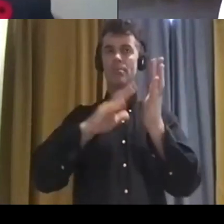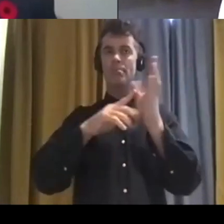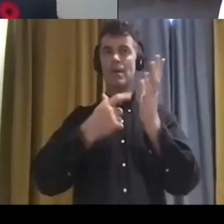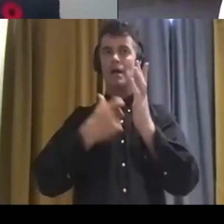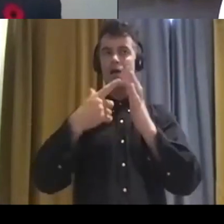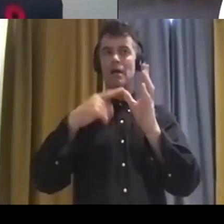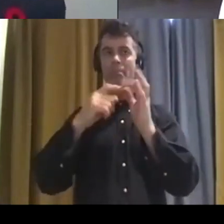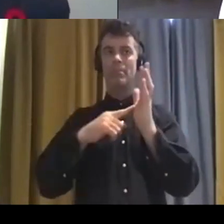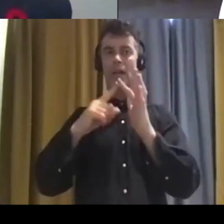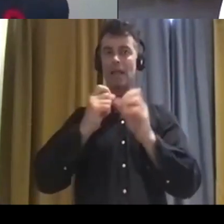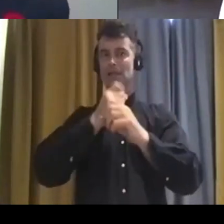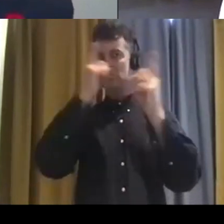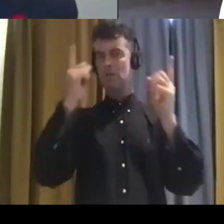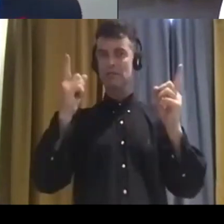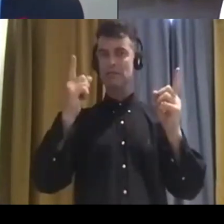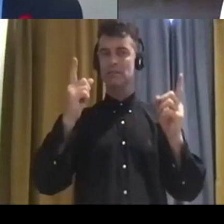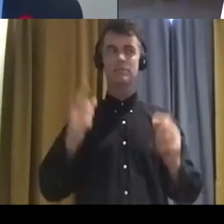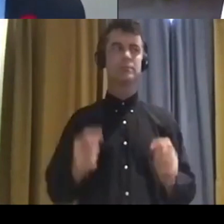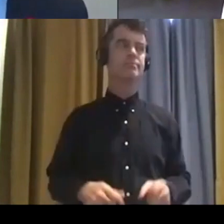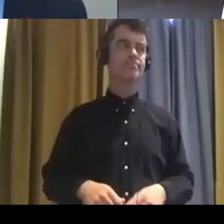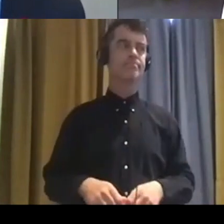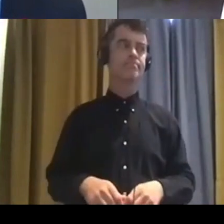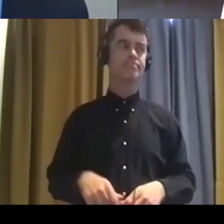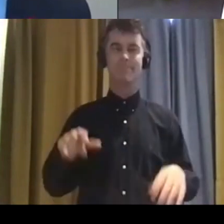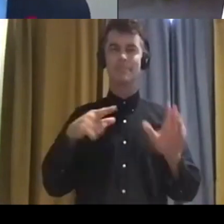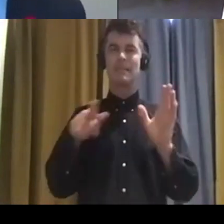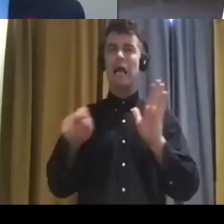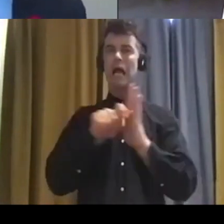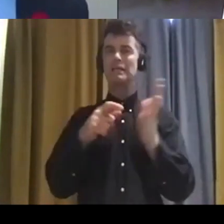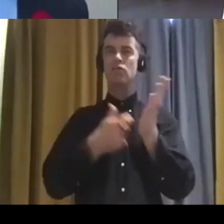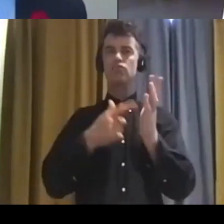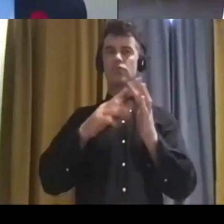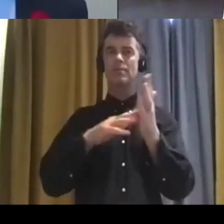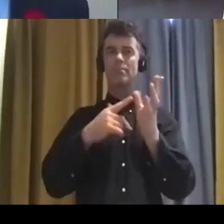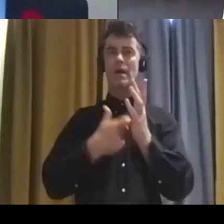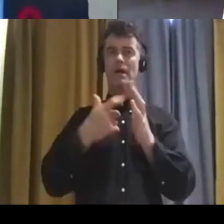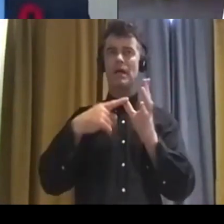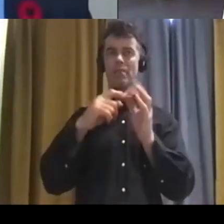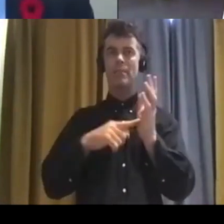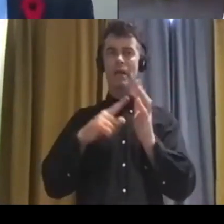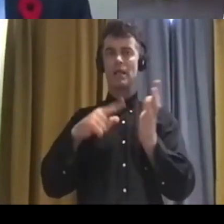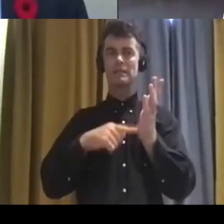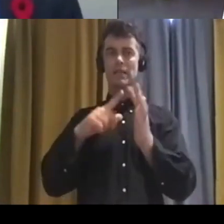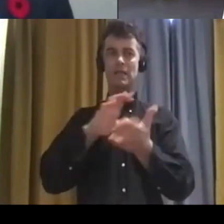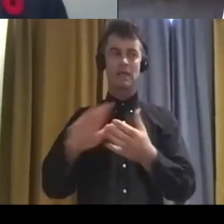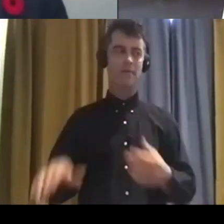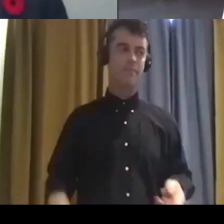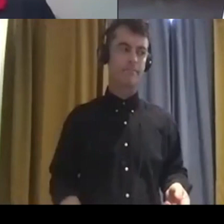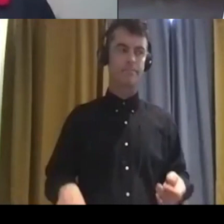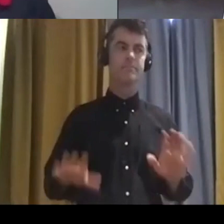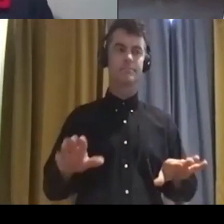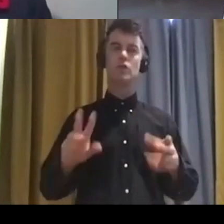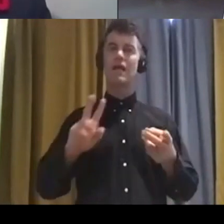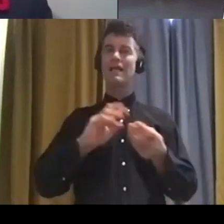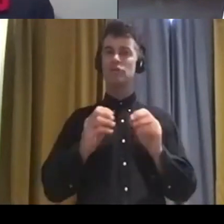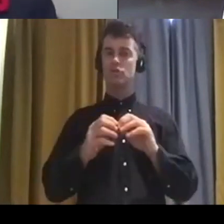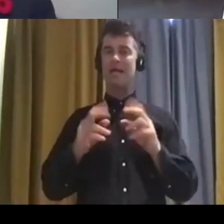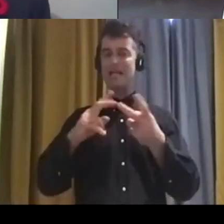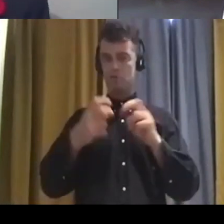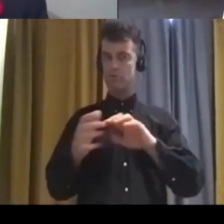can find us at Remarkable Tech. So let's shift kind of from the the issues into the opportunities.